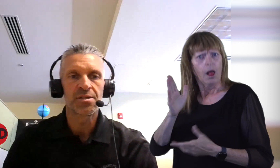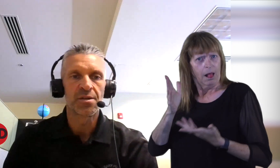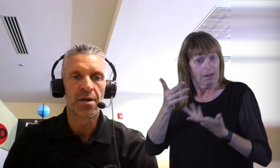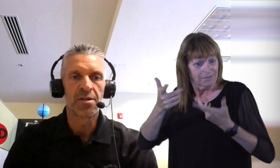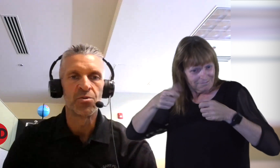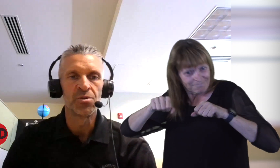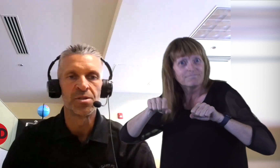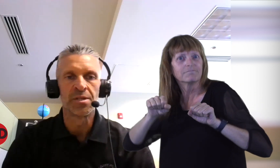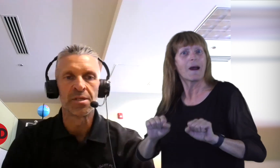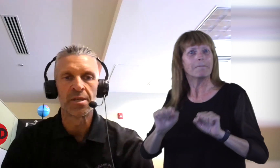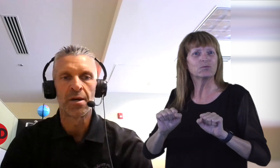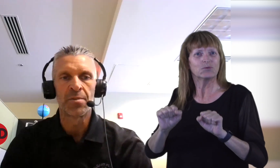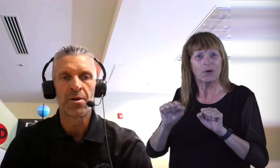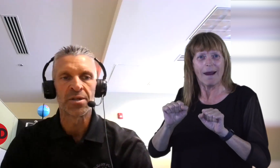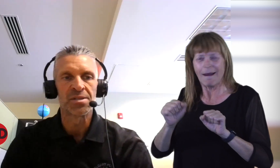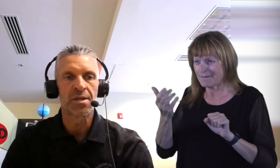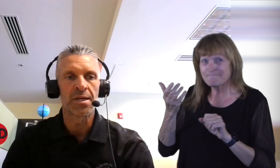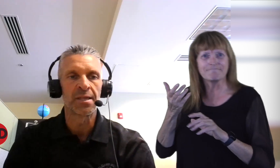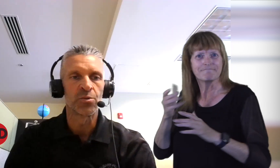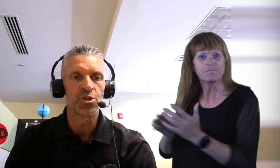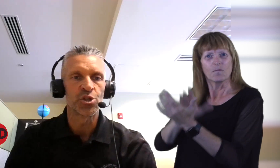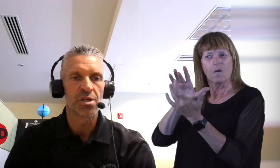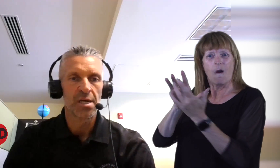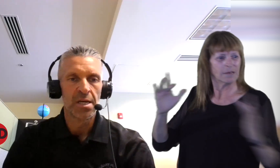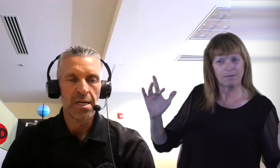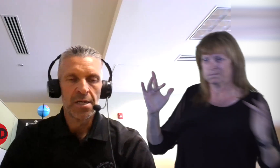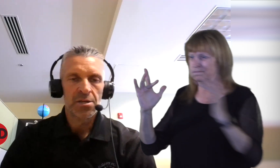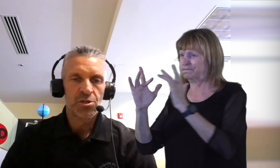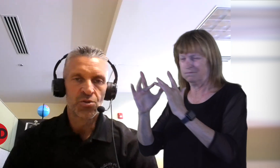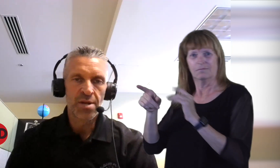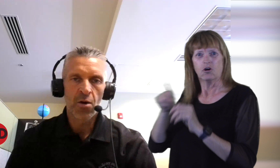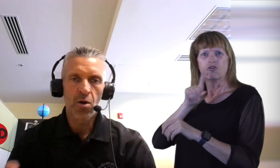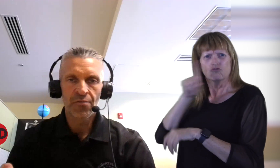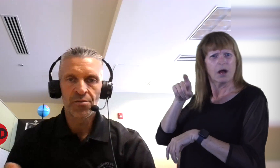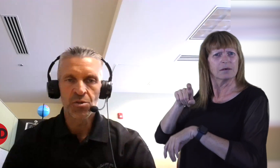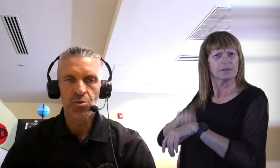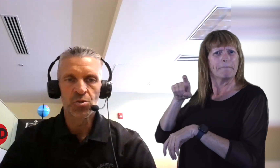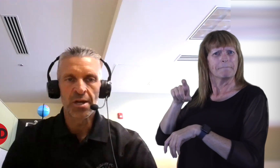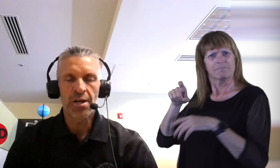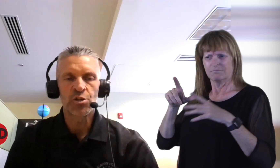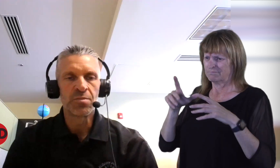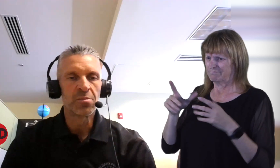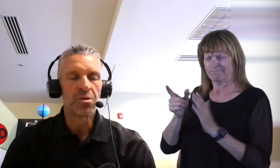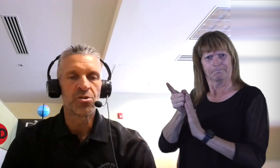American Sign Language. So now officers will actually be able